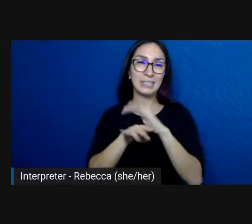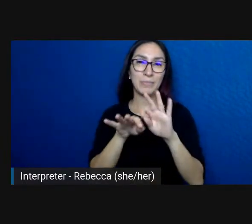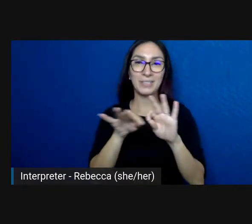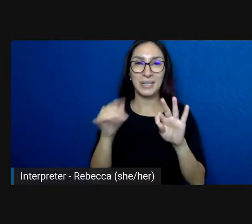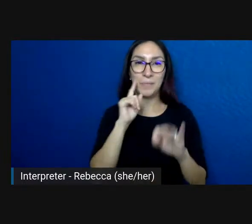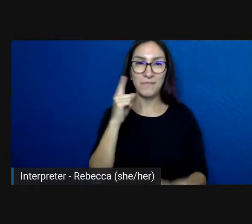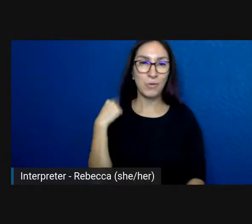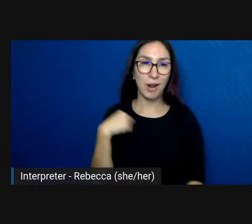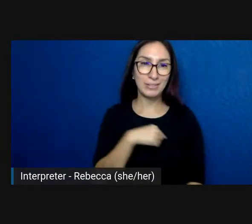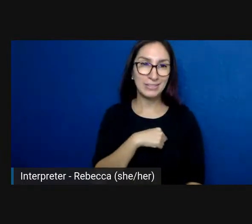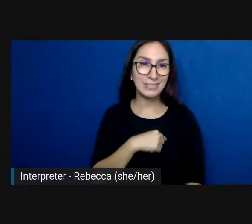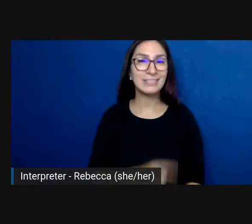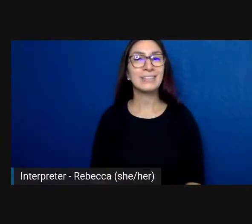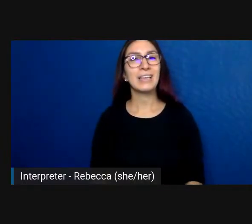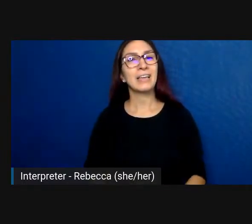≫: Thank you so much for sharing